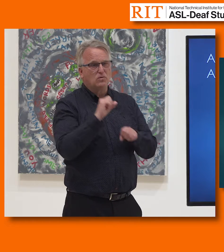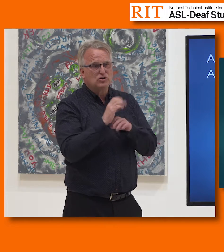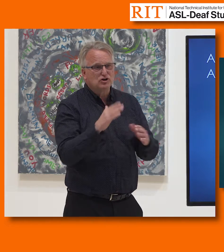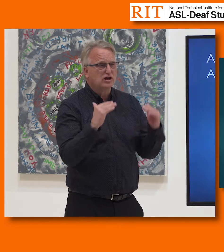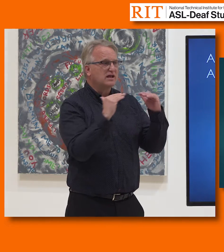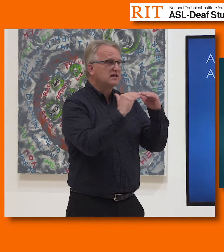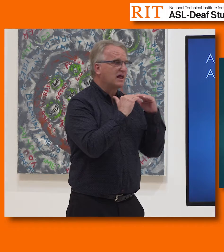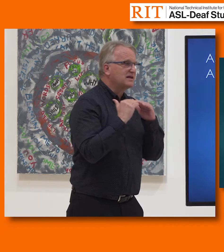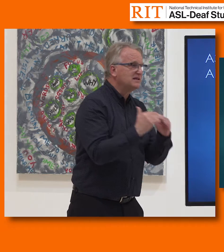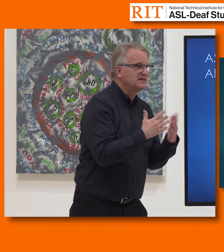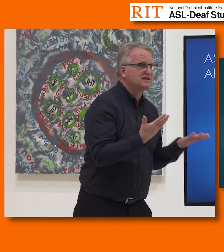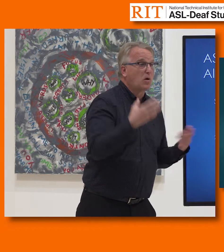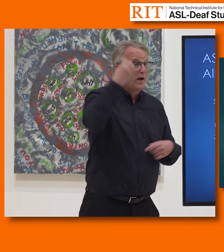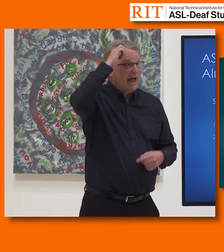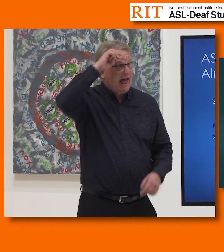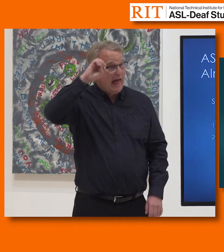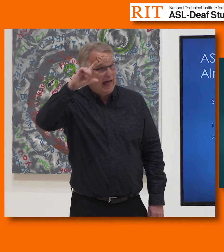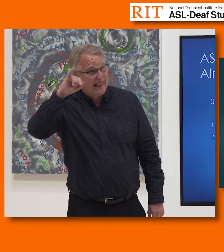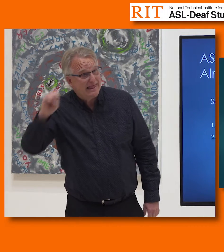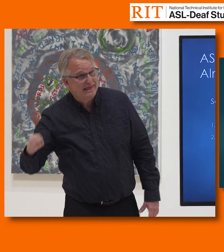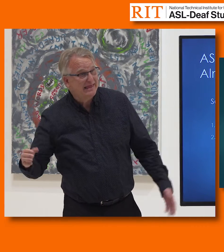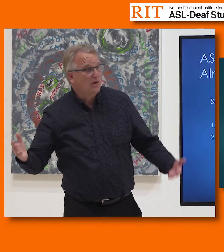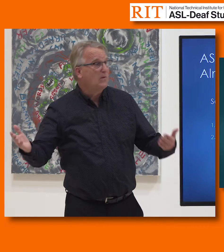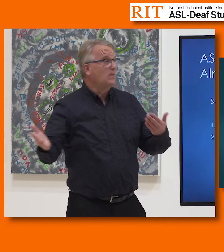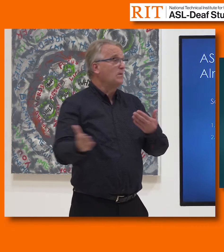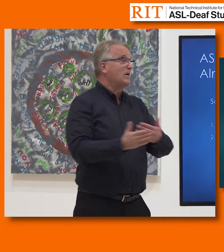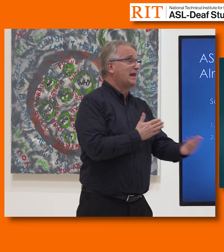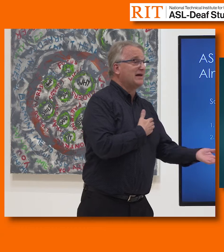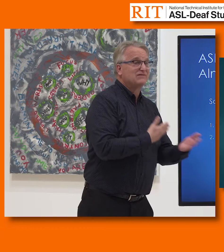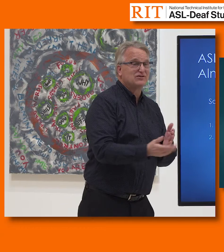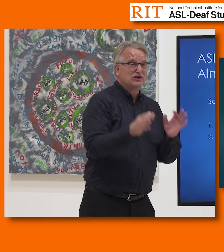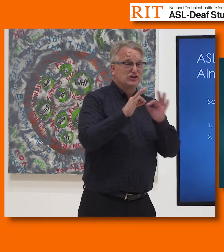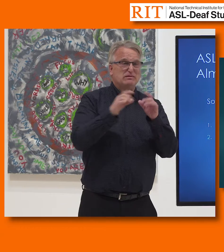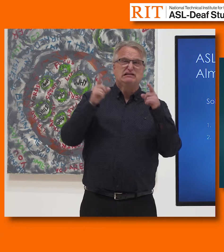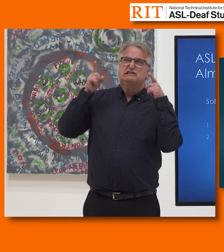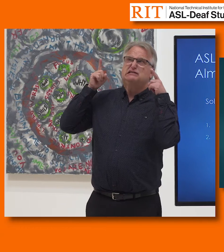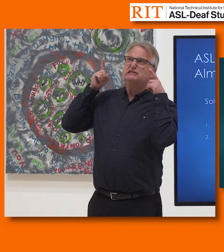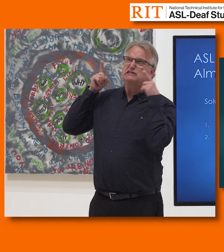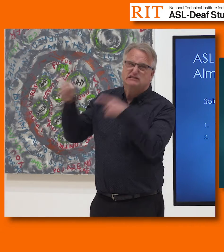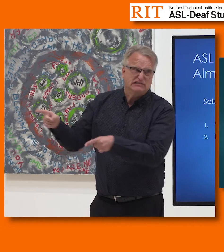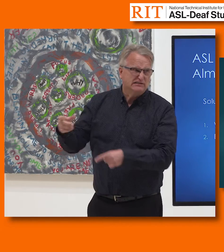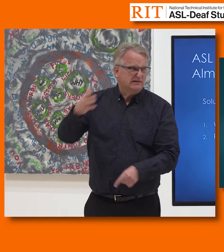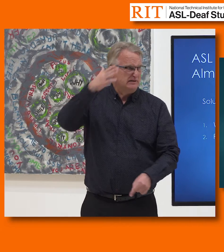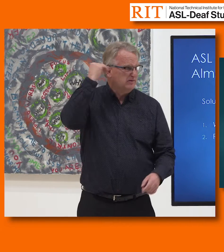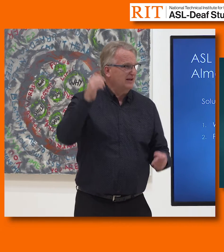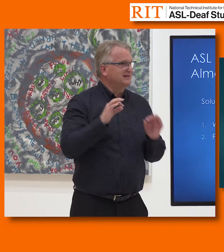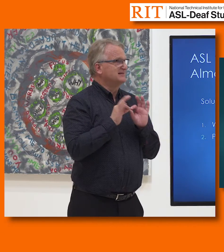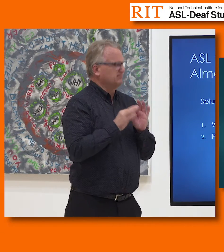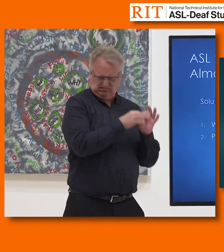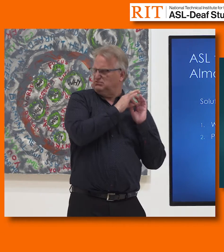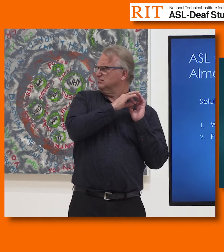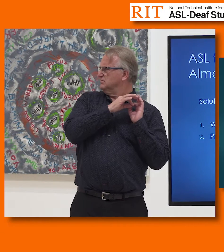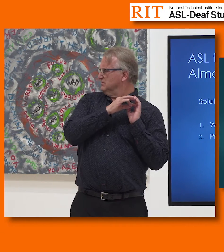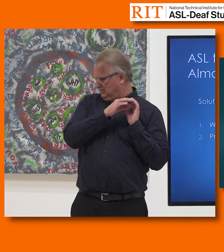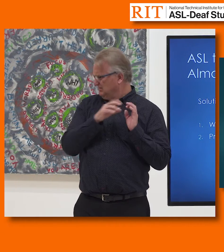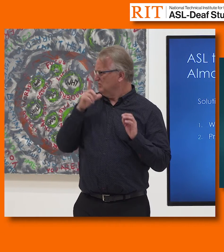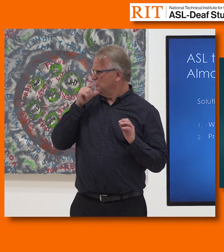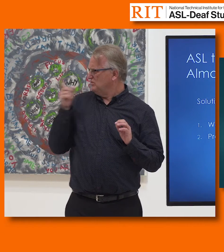Many times, my designated ally, in the past, it would have been Ellie in years past. Sometimes, it's colleagues.